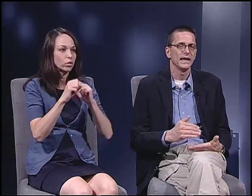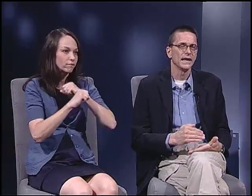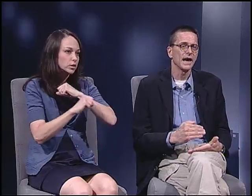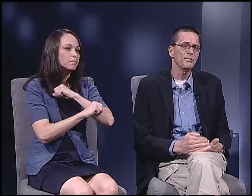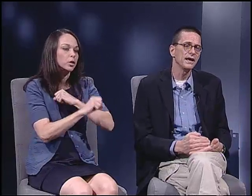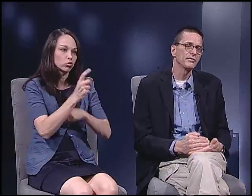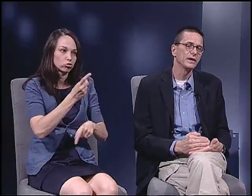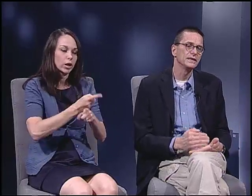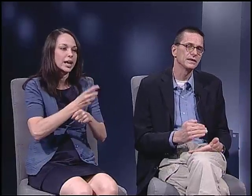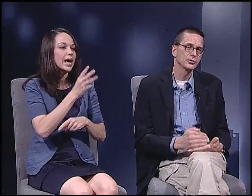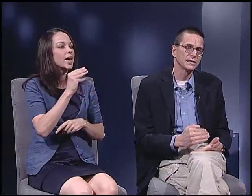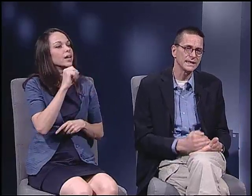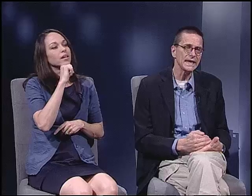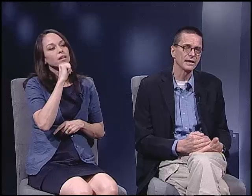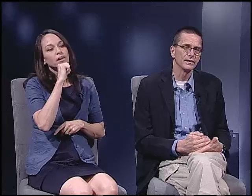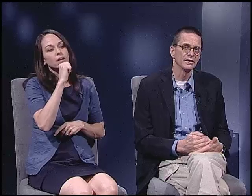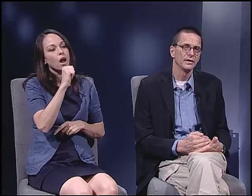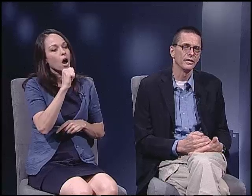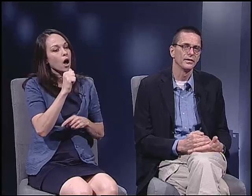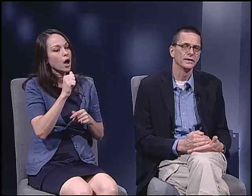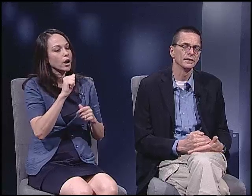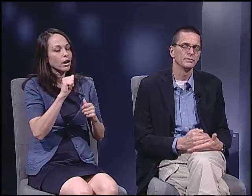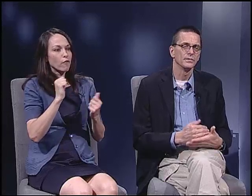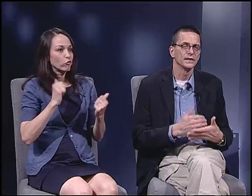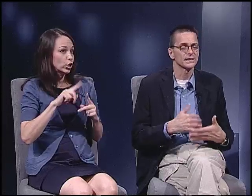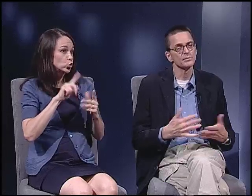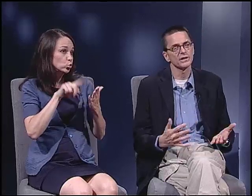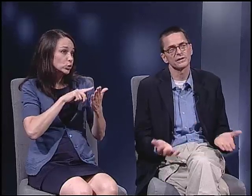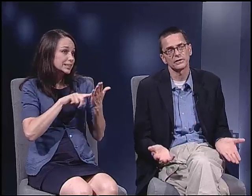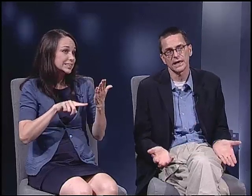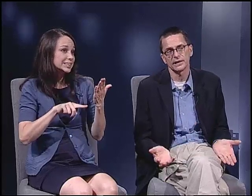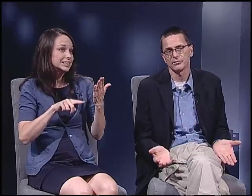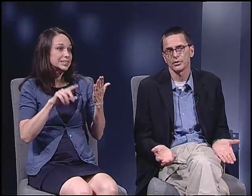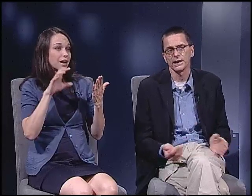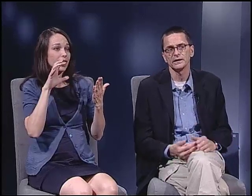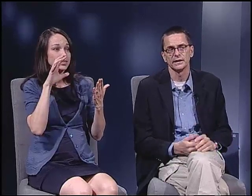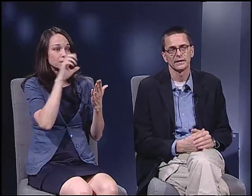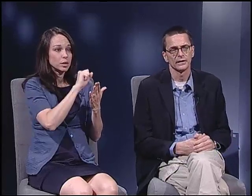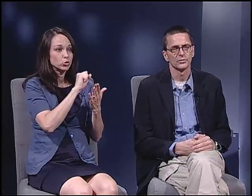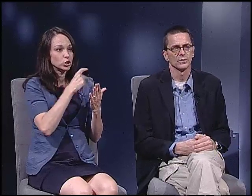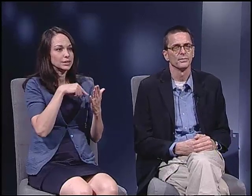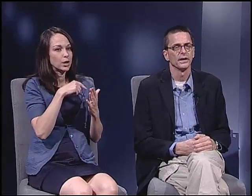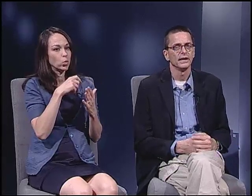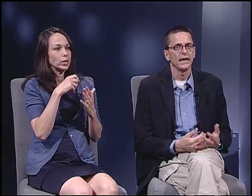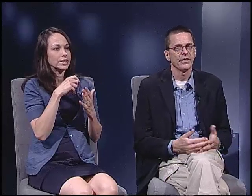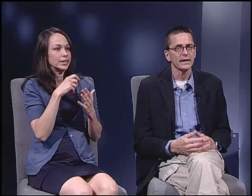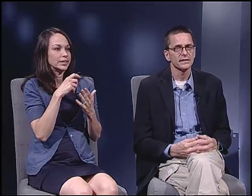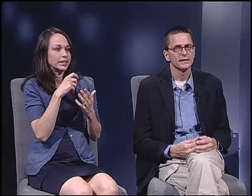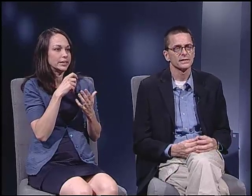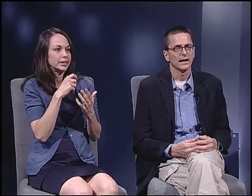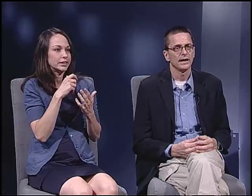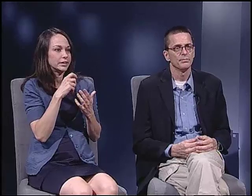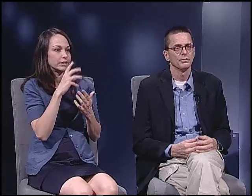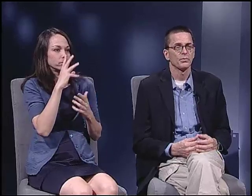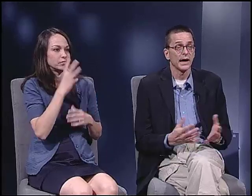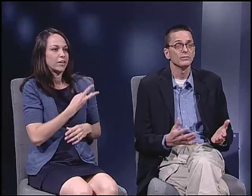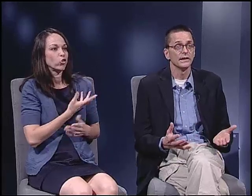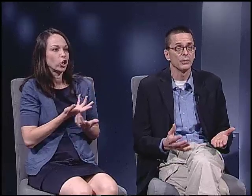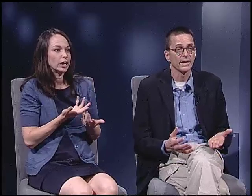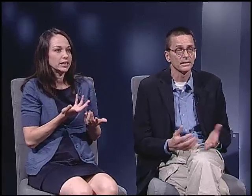and not being afraid to critique the assumptions that are taken for granted in the culture. In that sense, I'm probably radical.